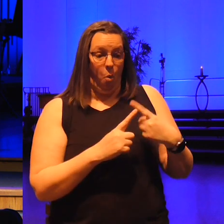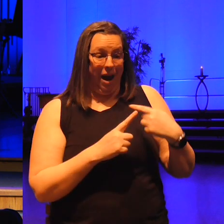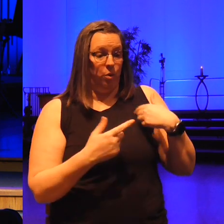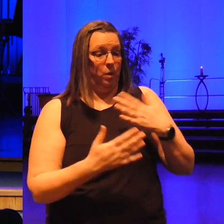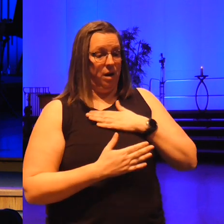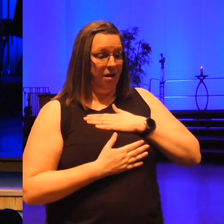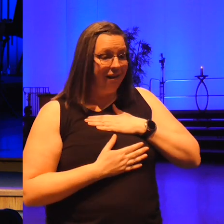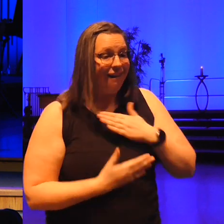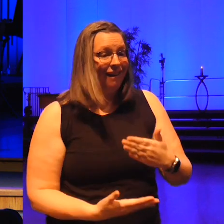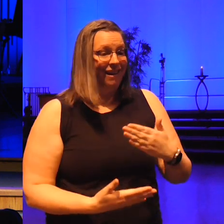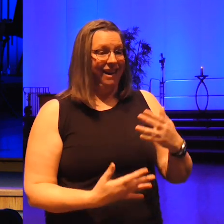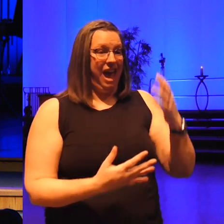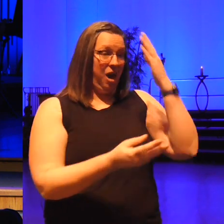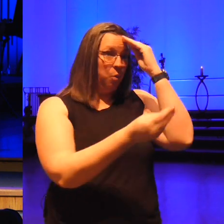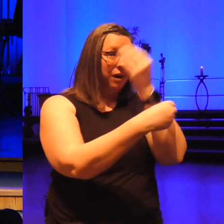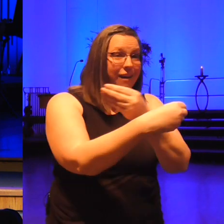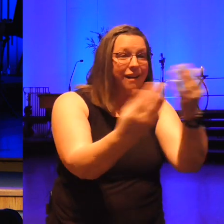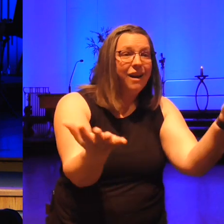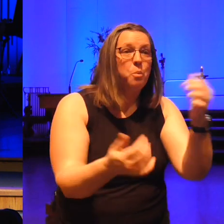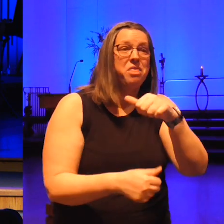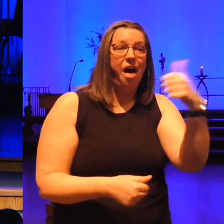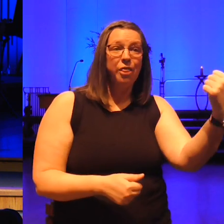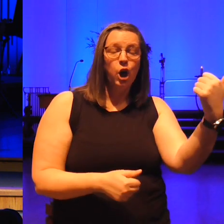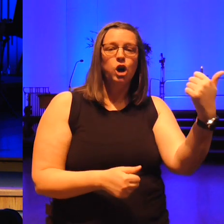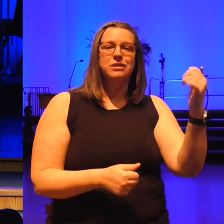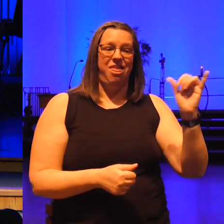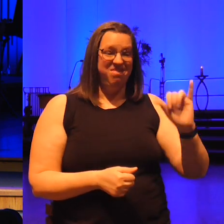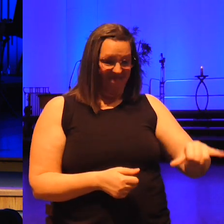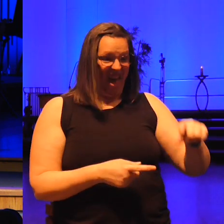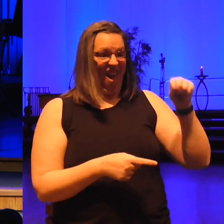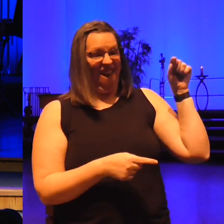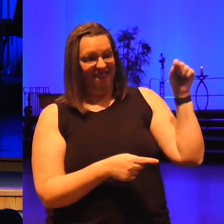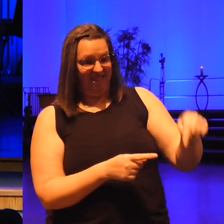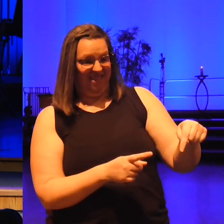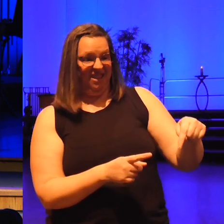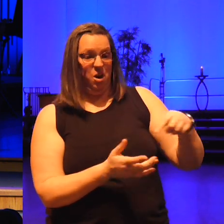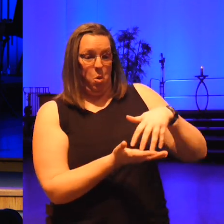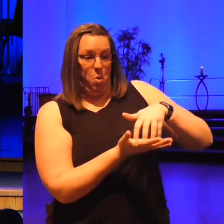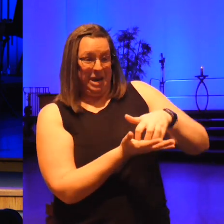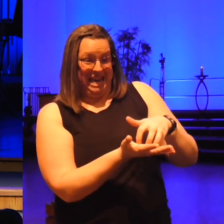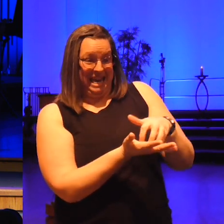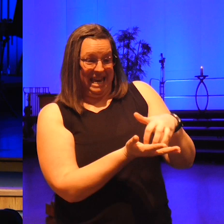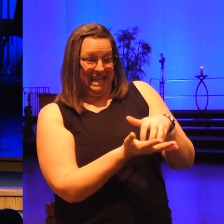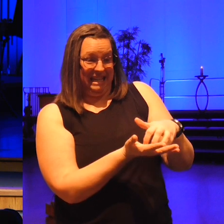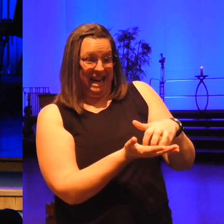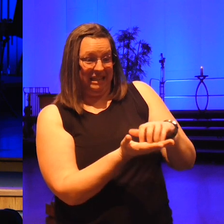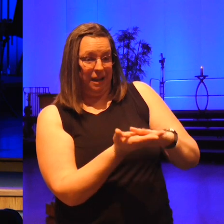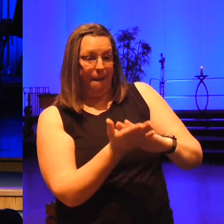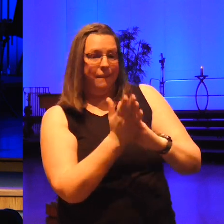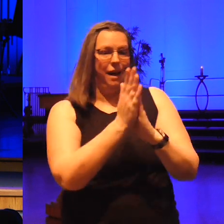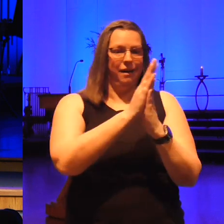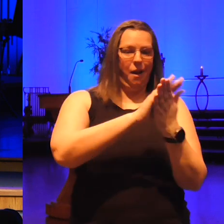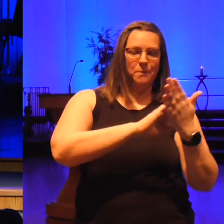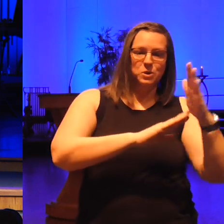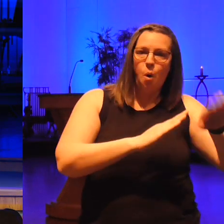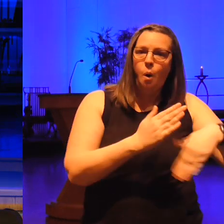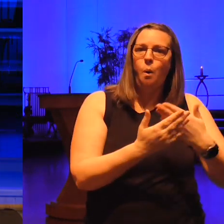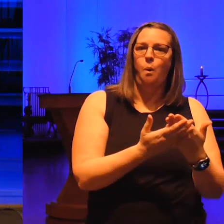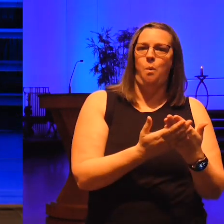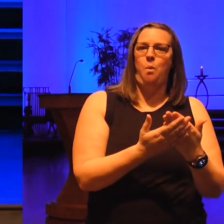with others it will become the vehicle for your wholeness and your healing something else Carl